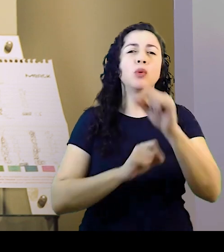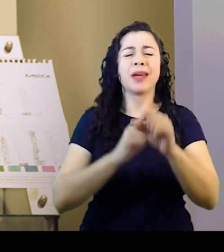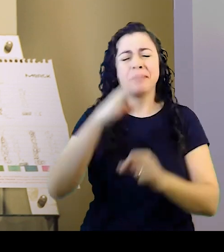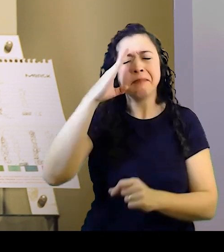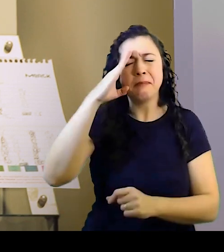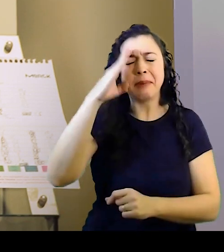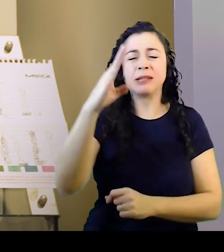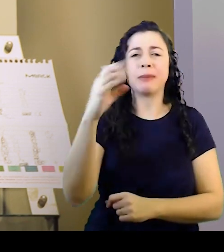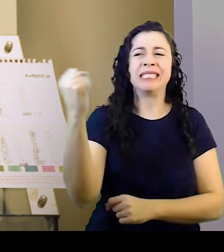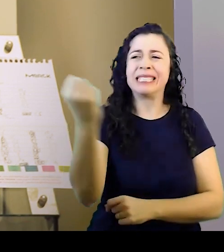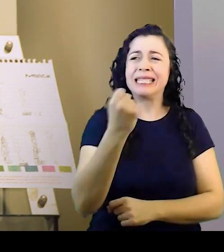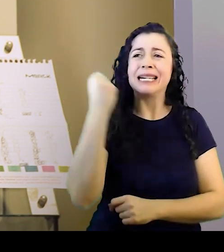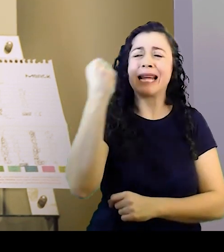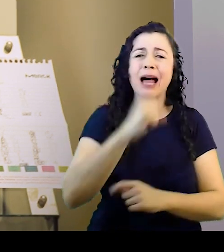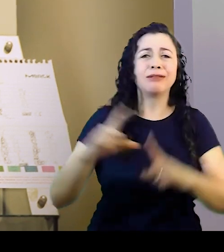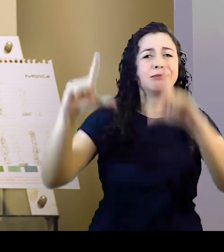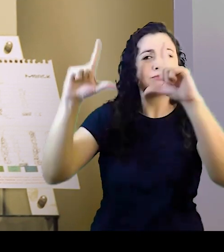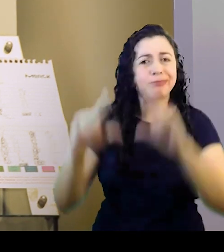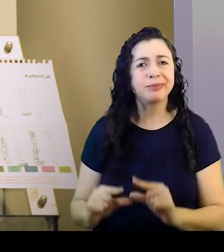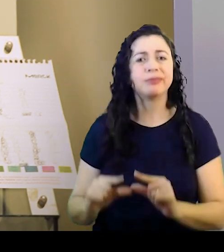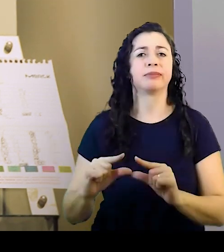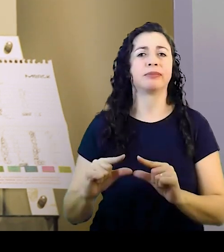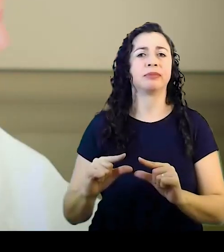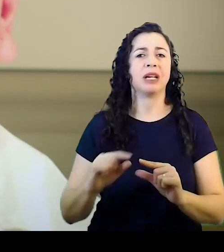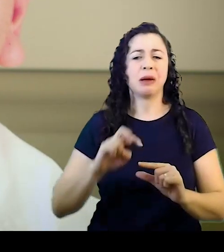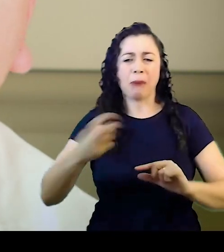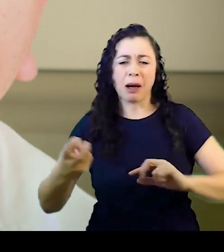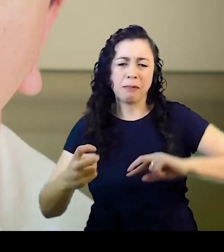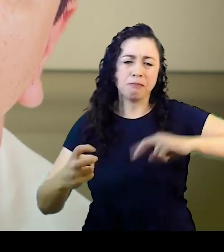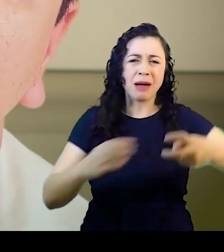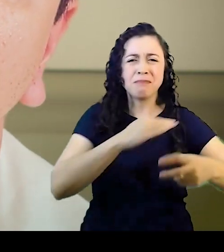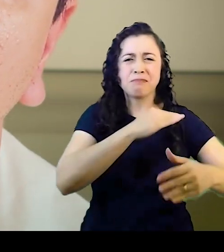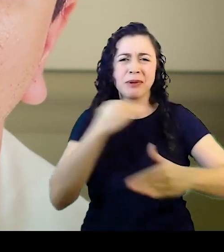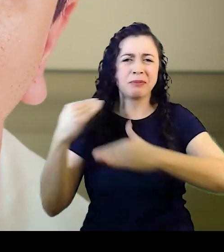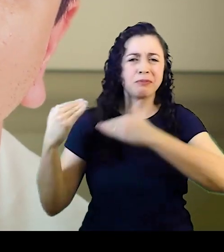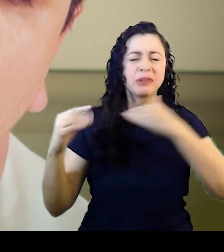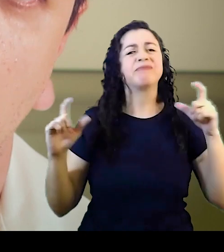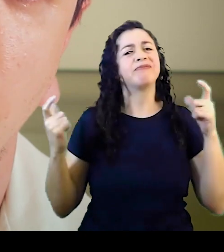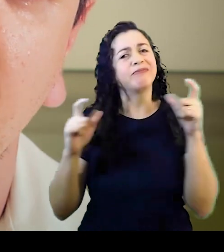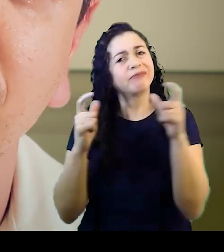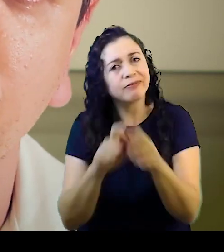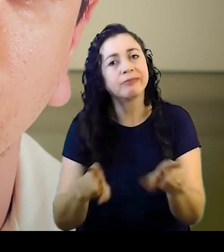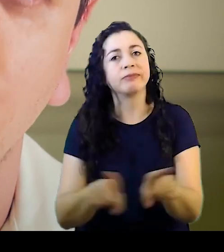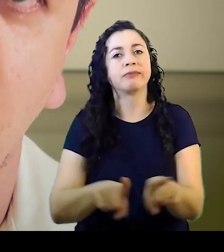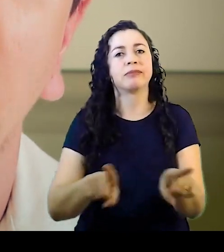minimizing the mortality rate, minimizing the complication rate